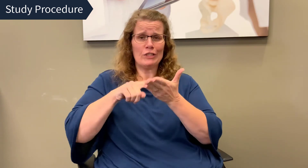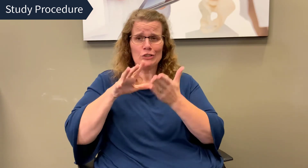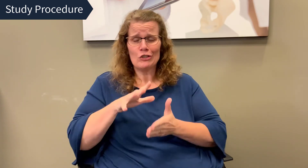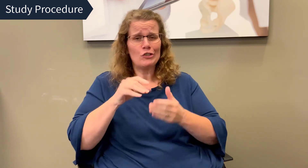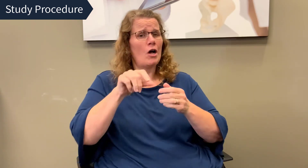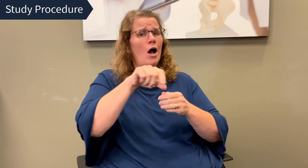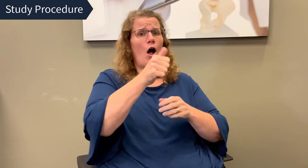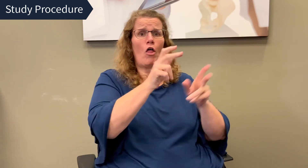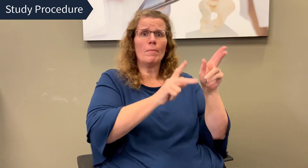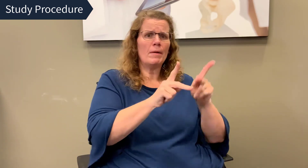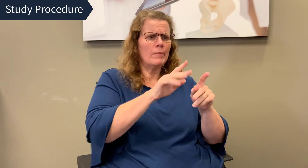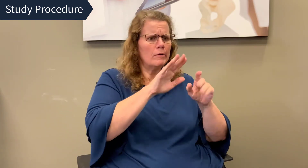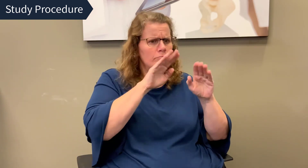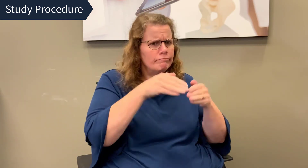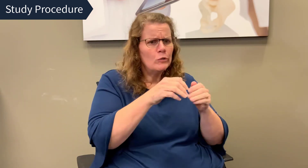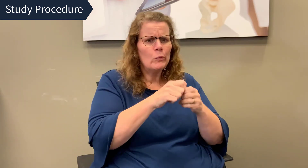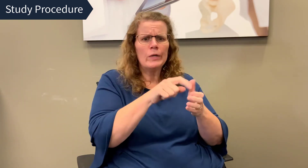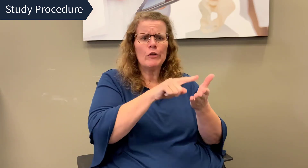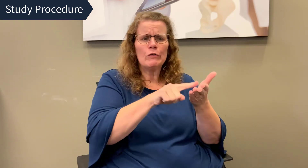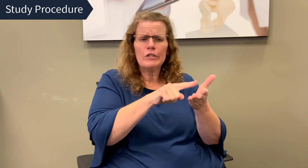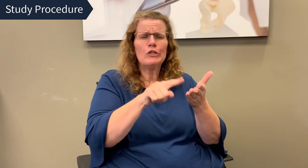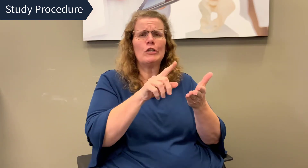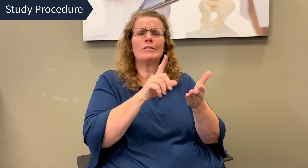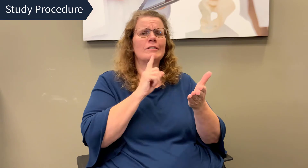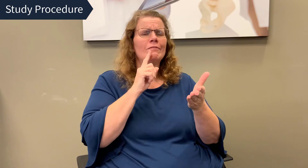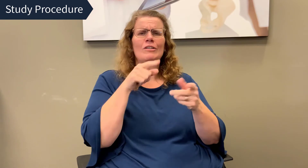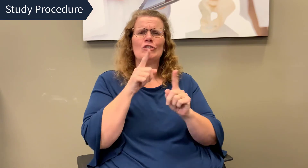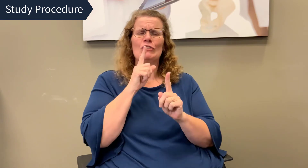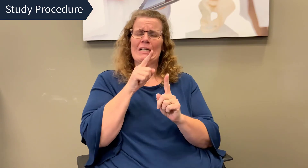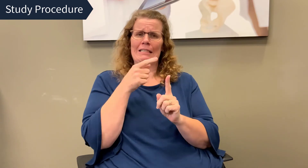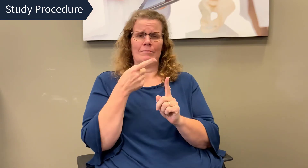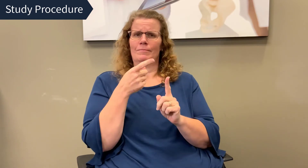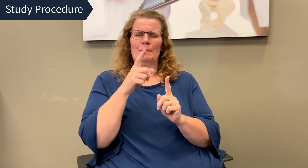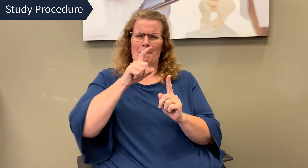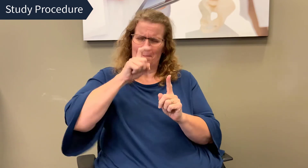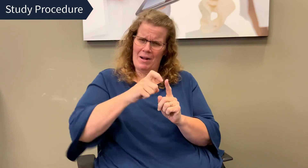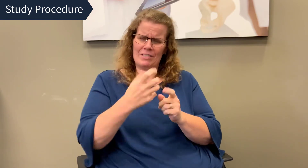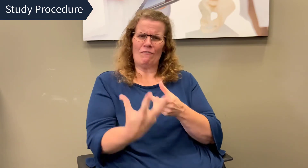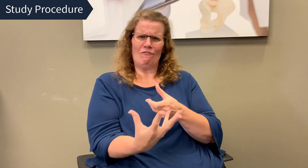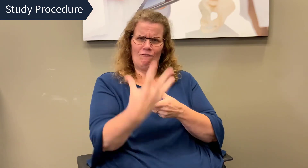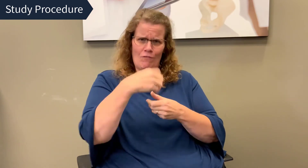research is to ensure that the experience of Deaf people is reflected